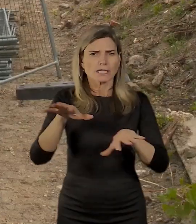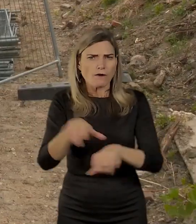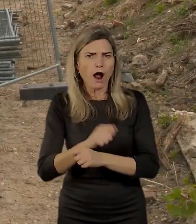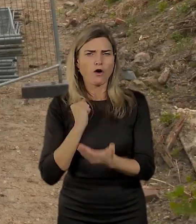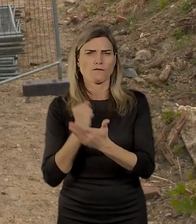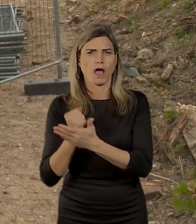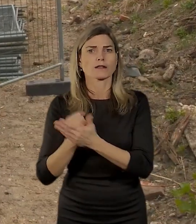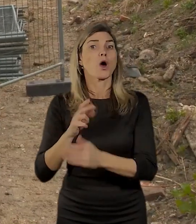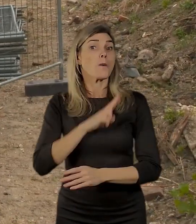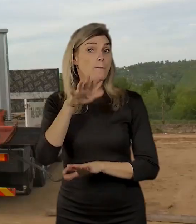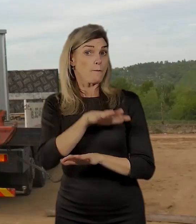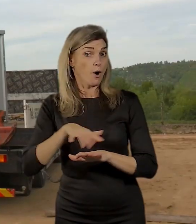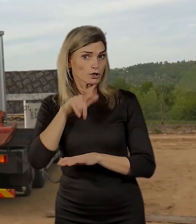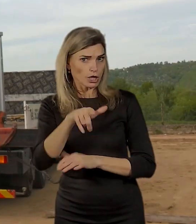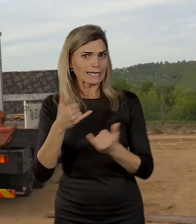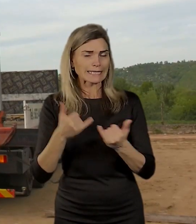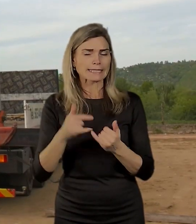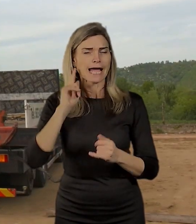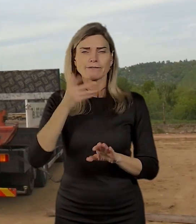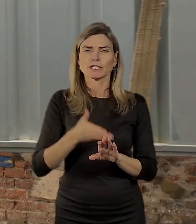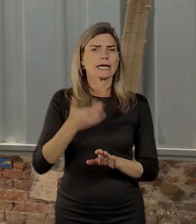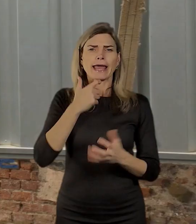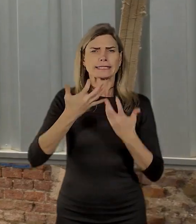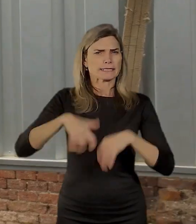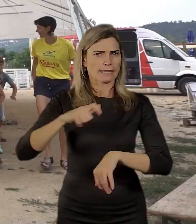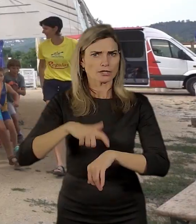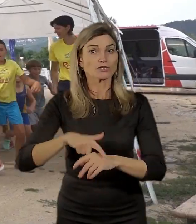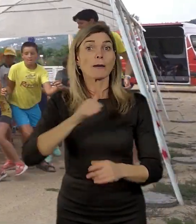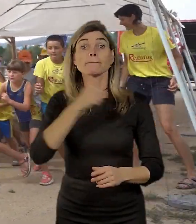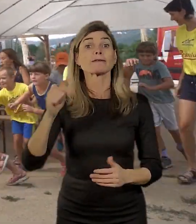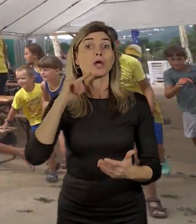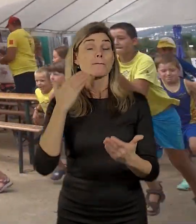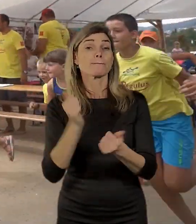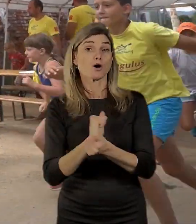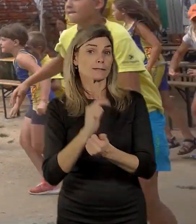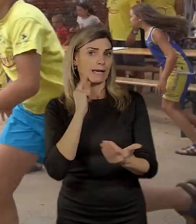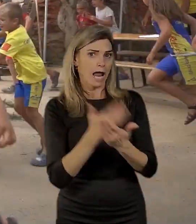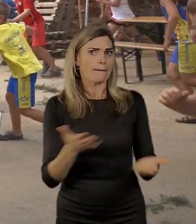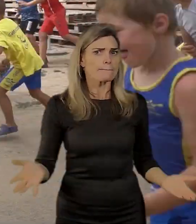In the summer of 2018, Curkkandl was created, an open space with community flower beds,